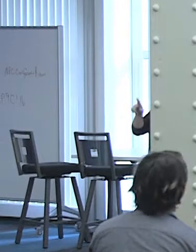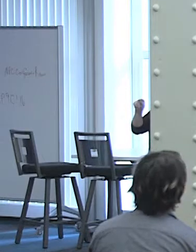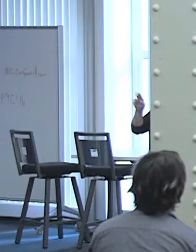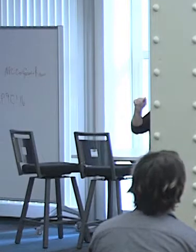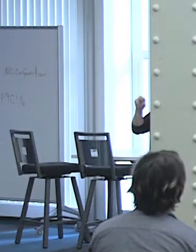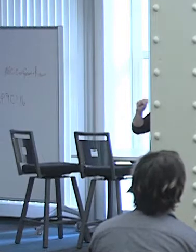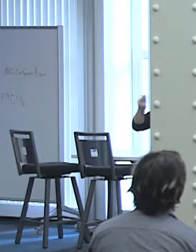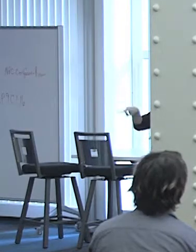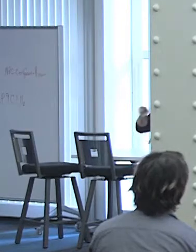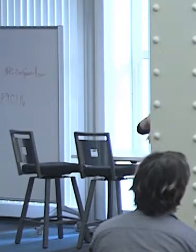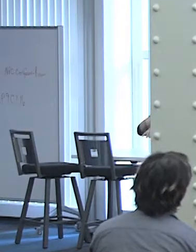adopted east Asian